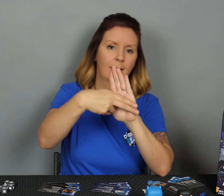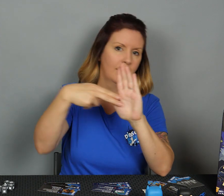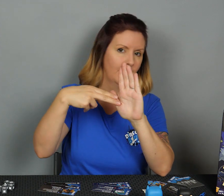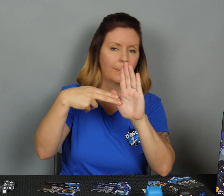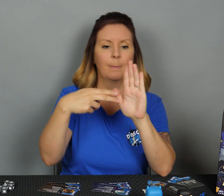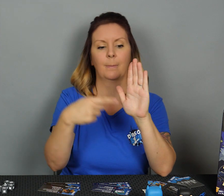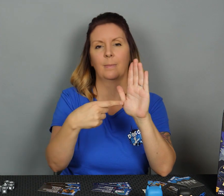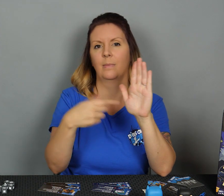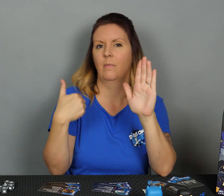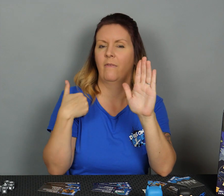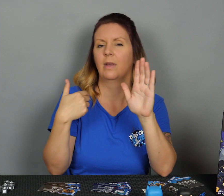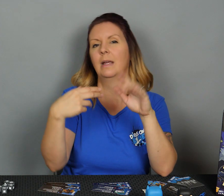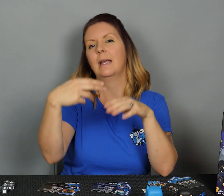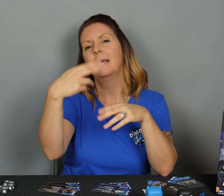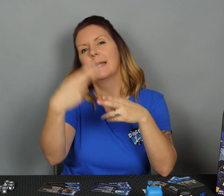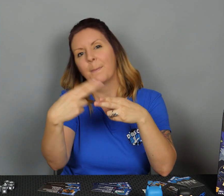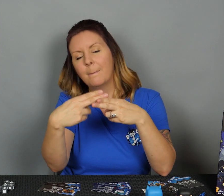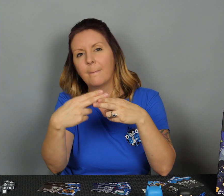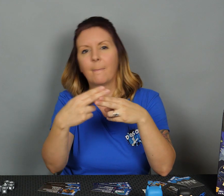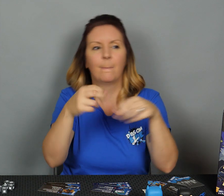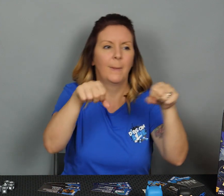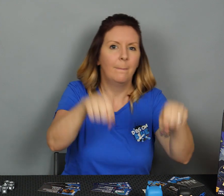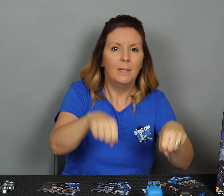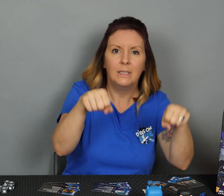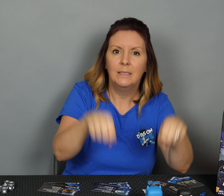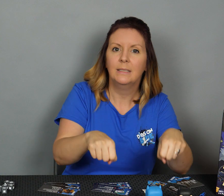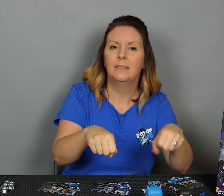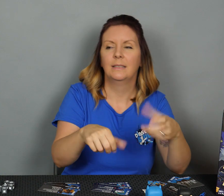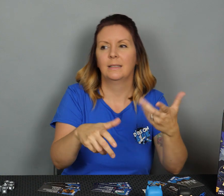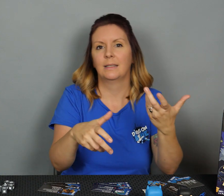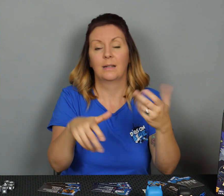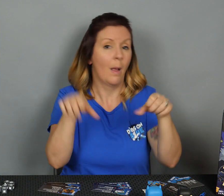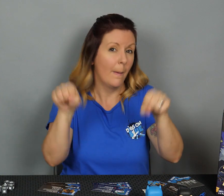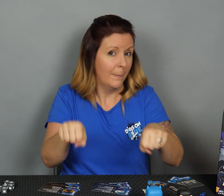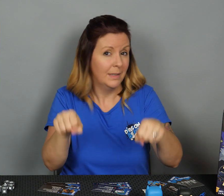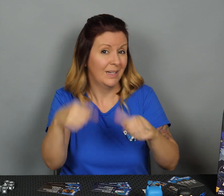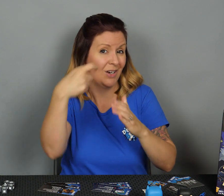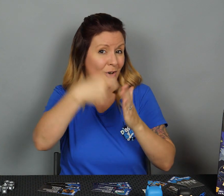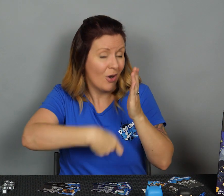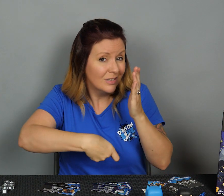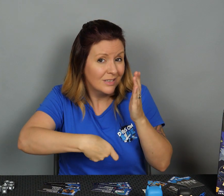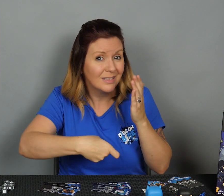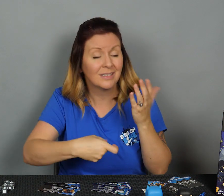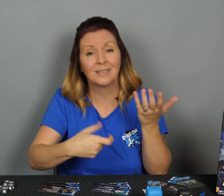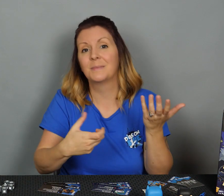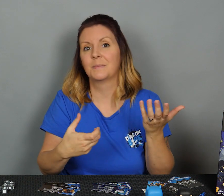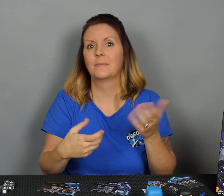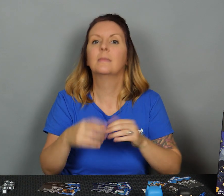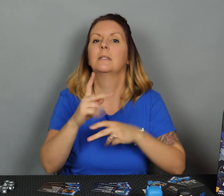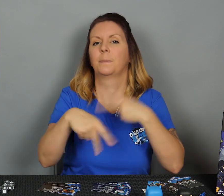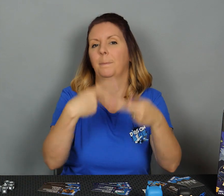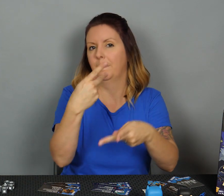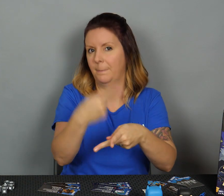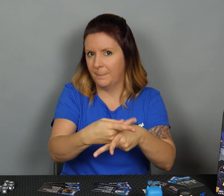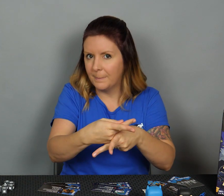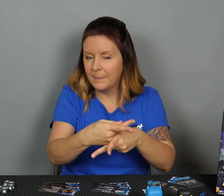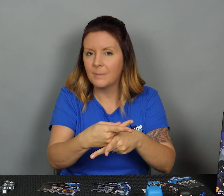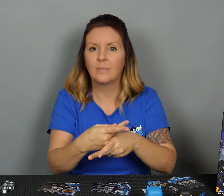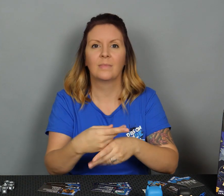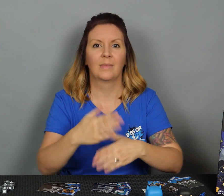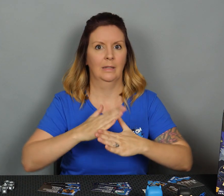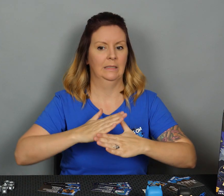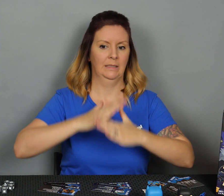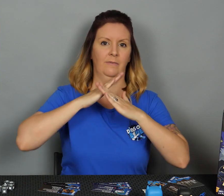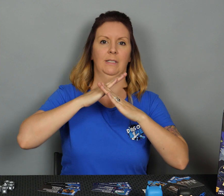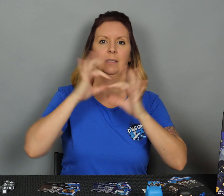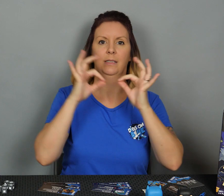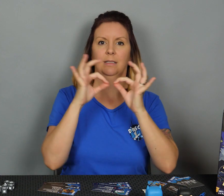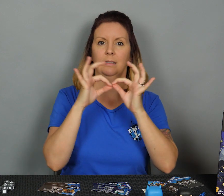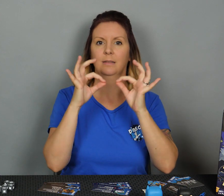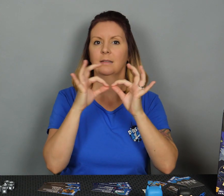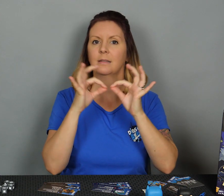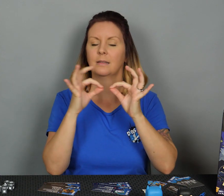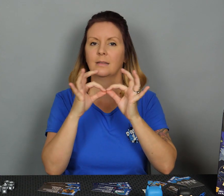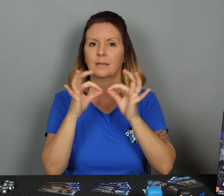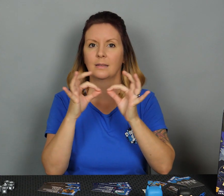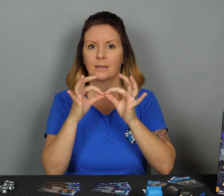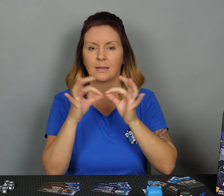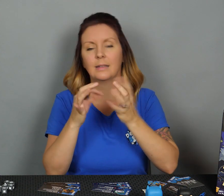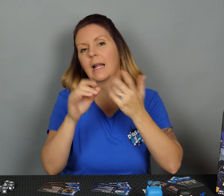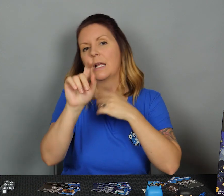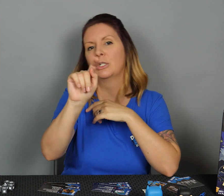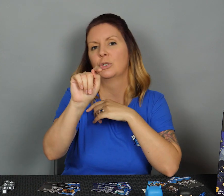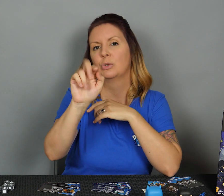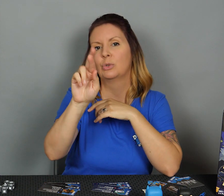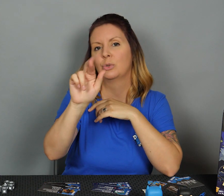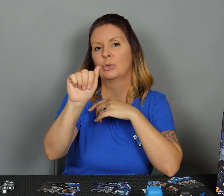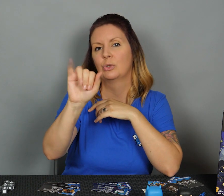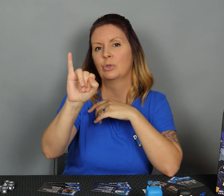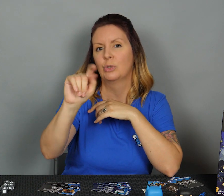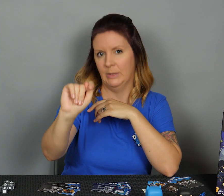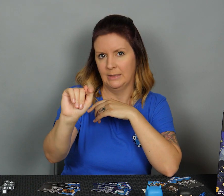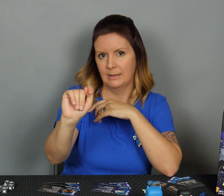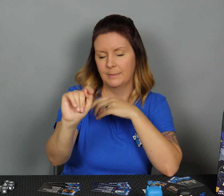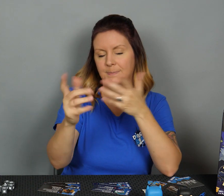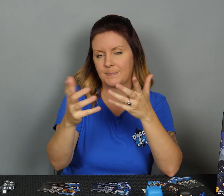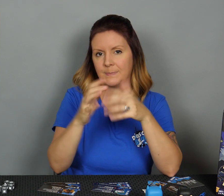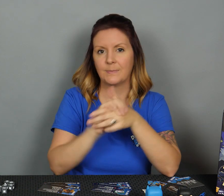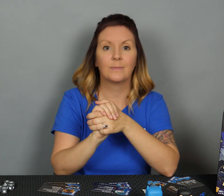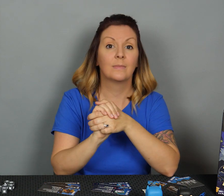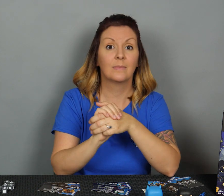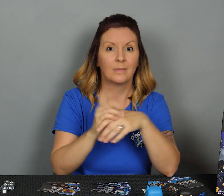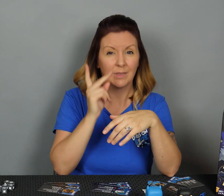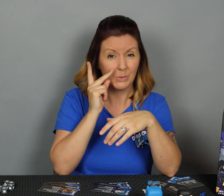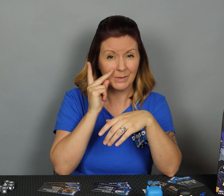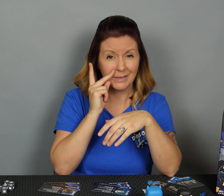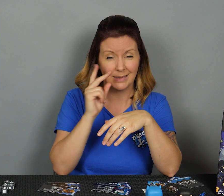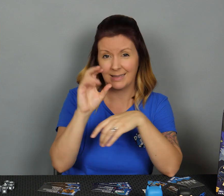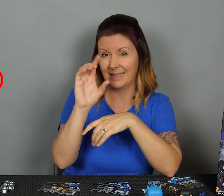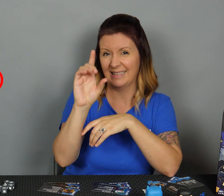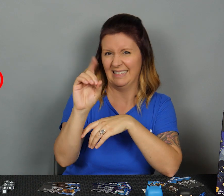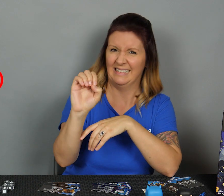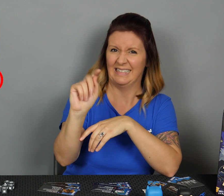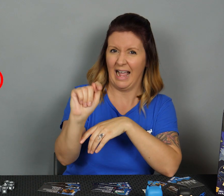And the card lists the name, abilities, ability cost and type, defense value, and trait.